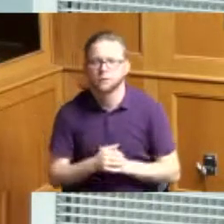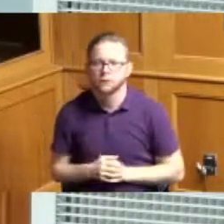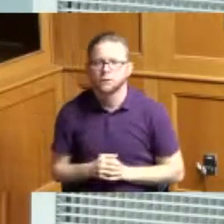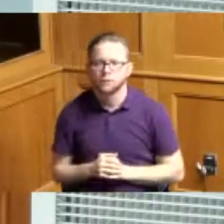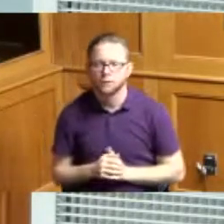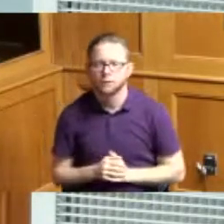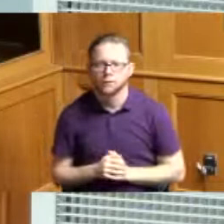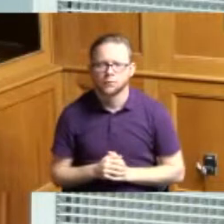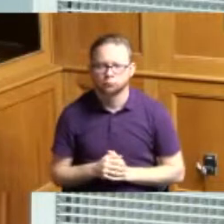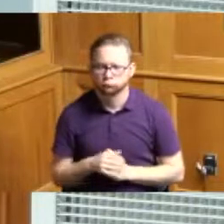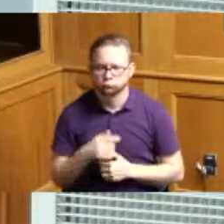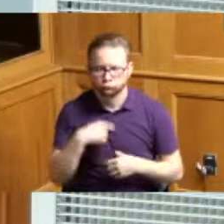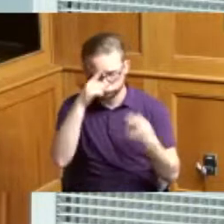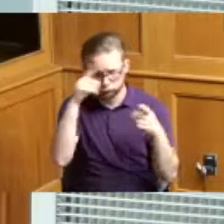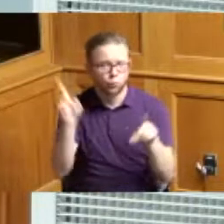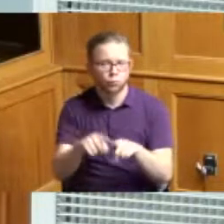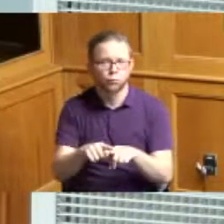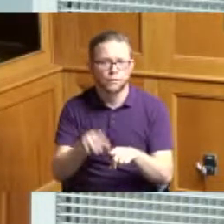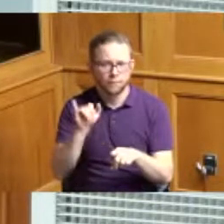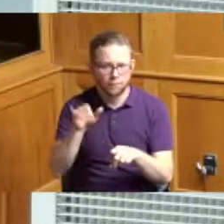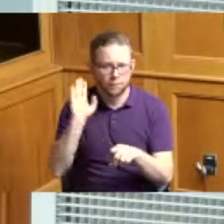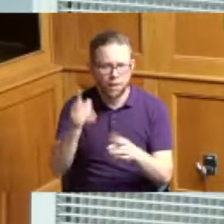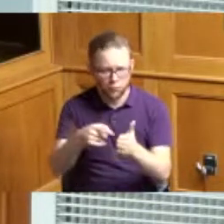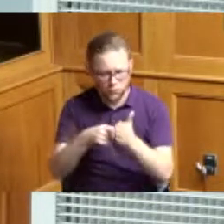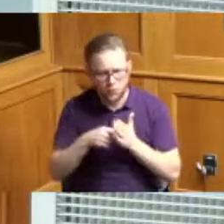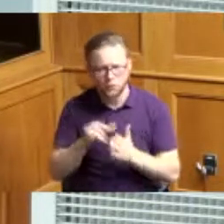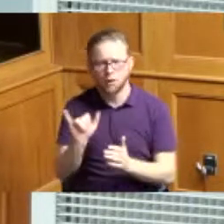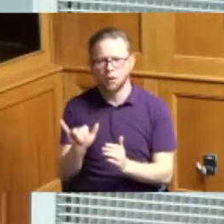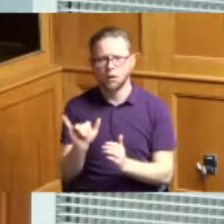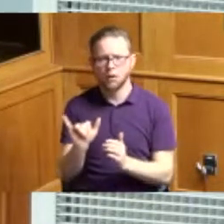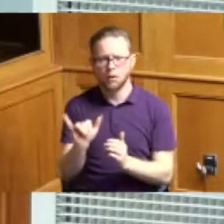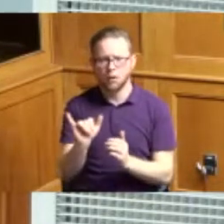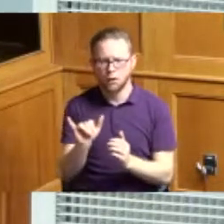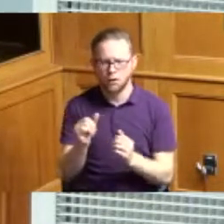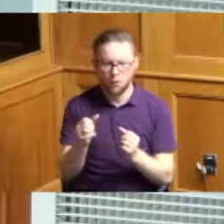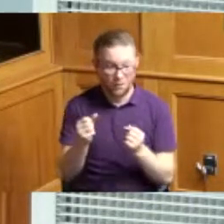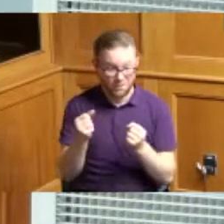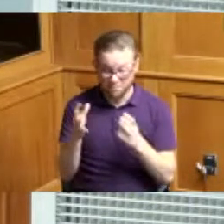and I agree I think that would give us some indication of the urgency around the applications